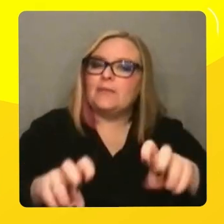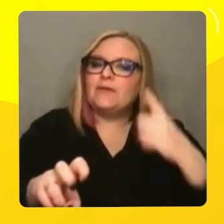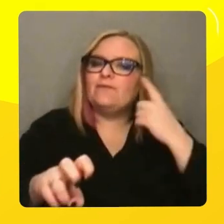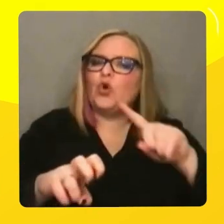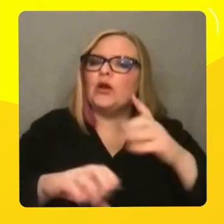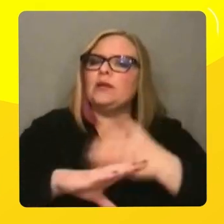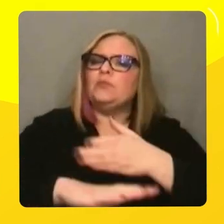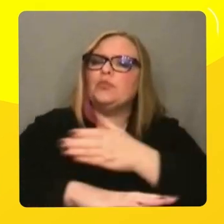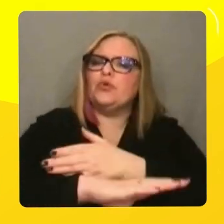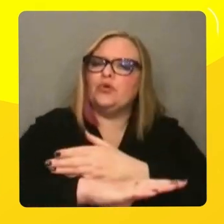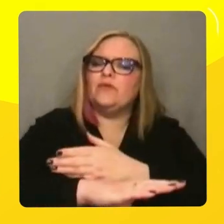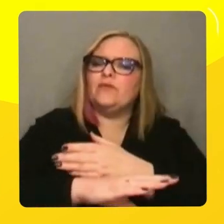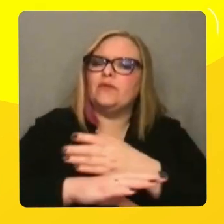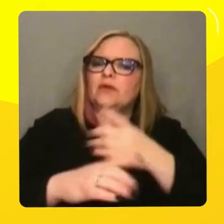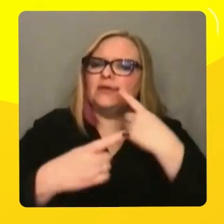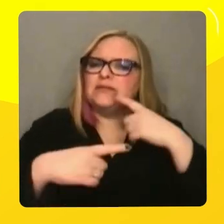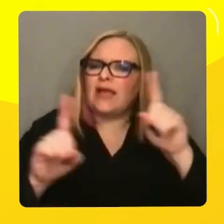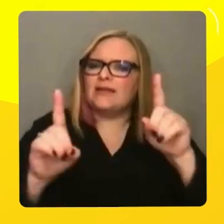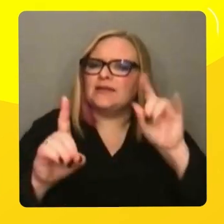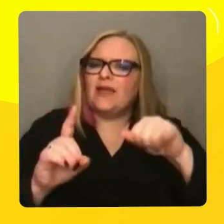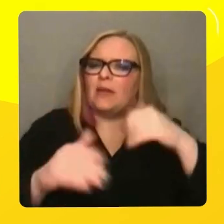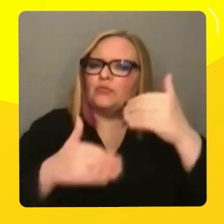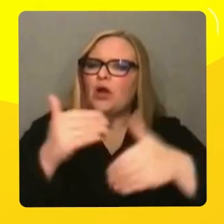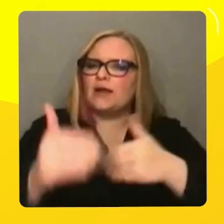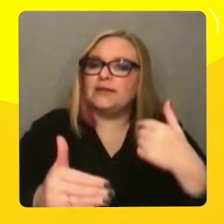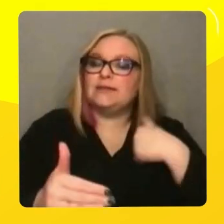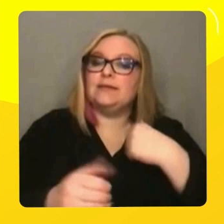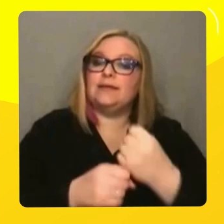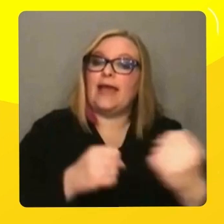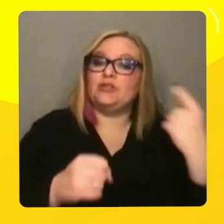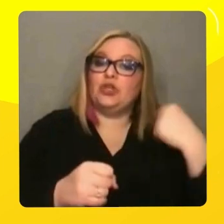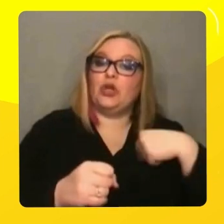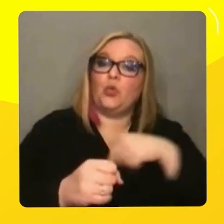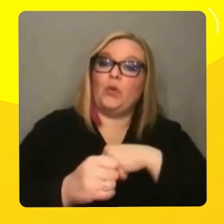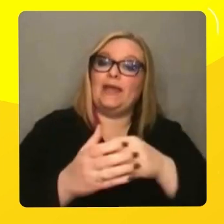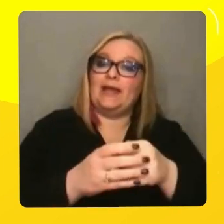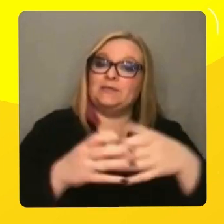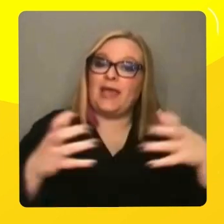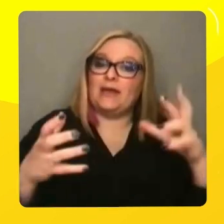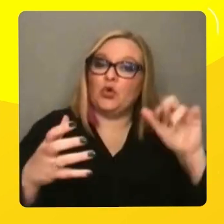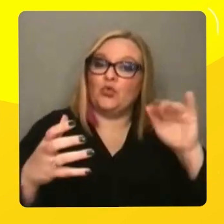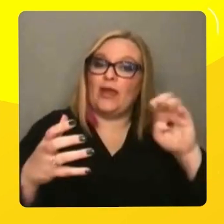Last year we expanded our race-ethnicity analysis outside of the US for